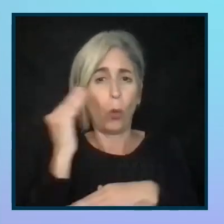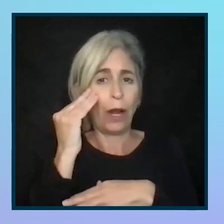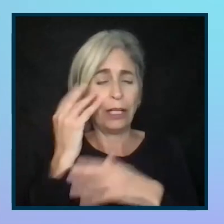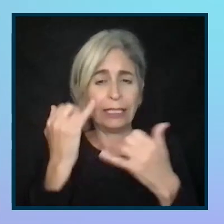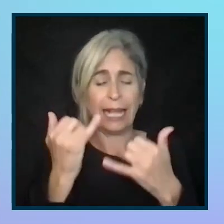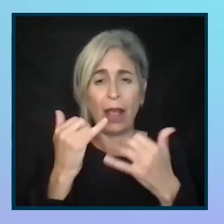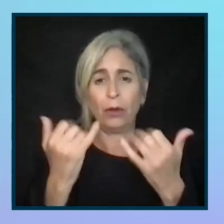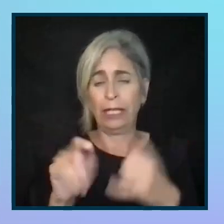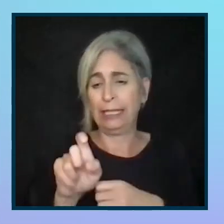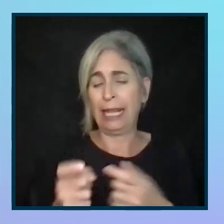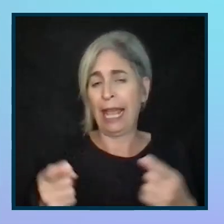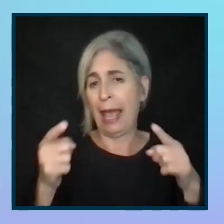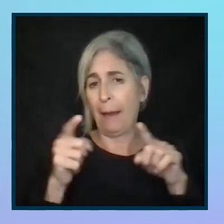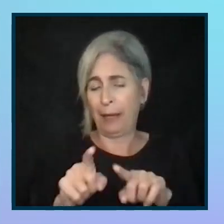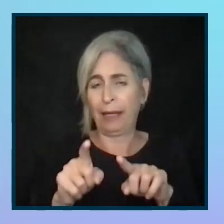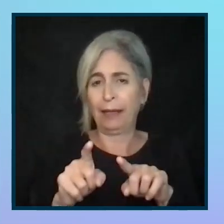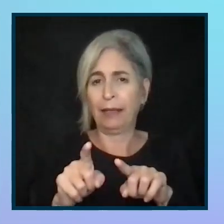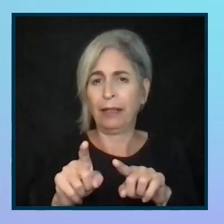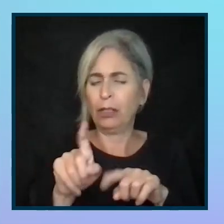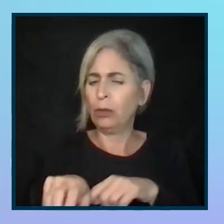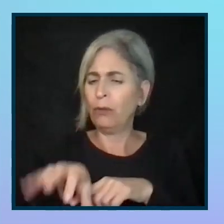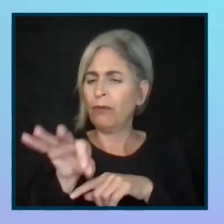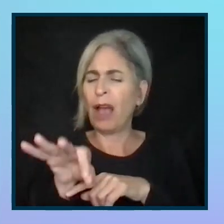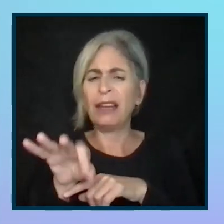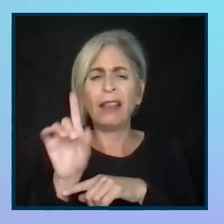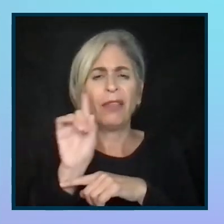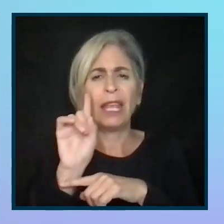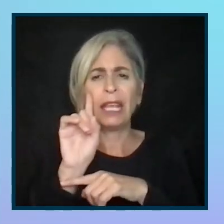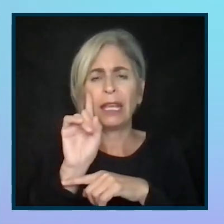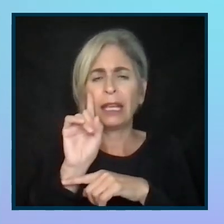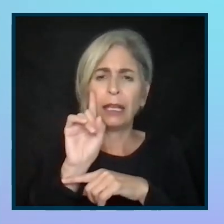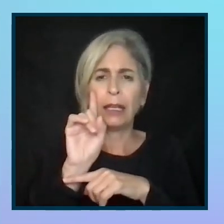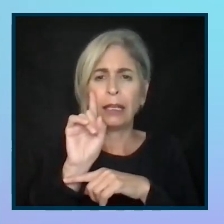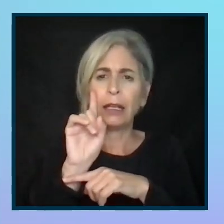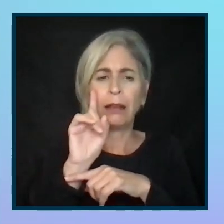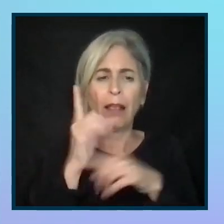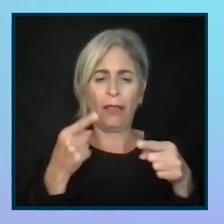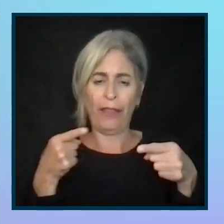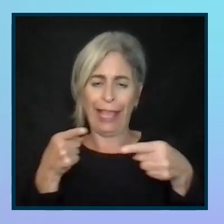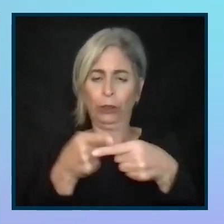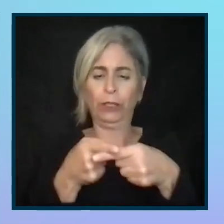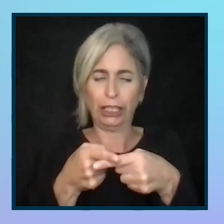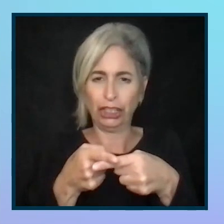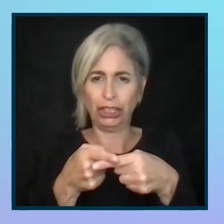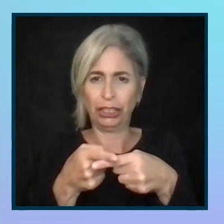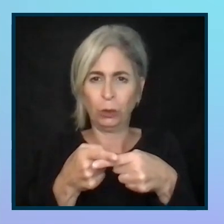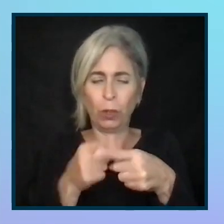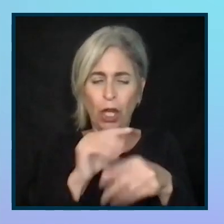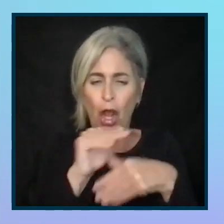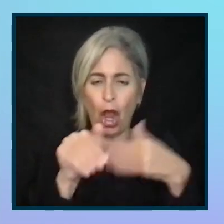So we're always trying to find... I think November used the right word, intersections, where we all have some mutual benefit.